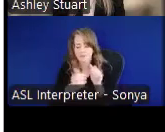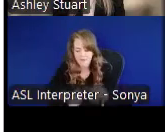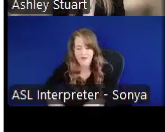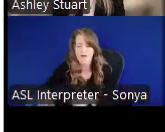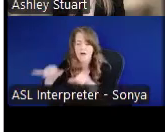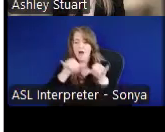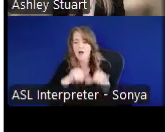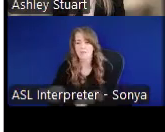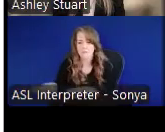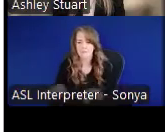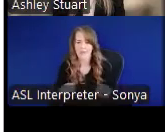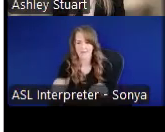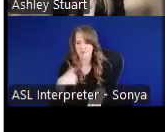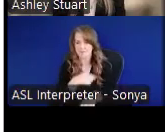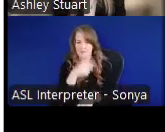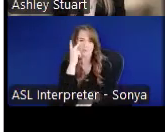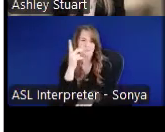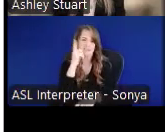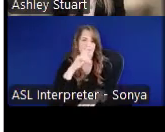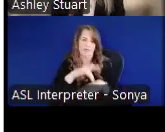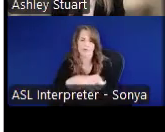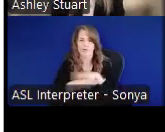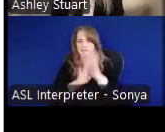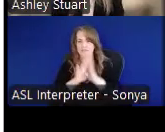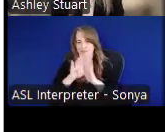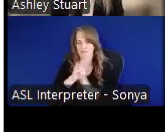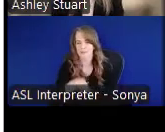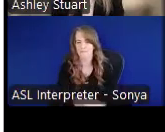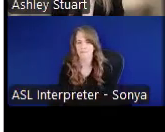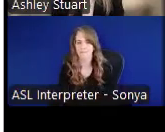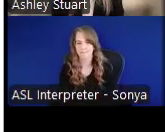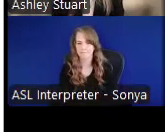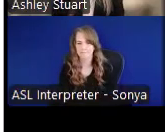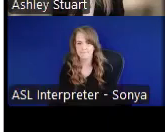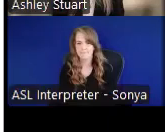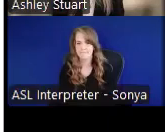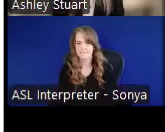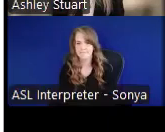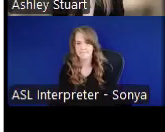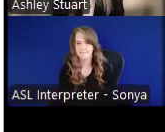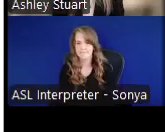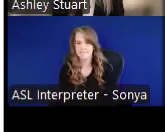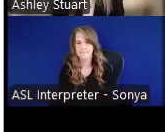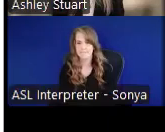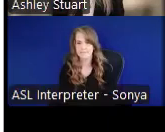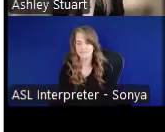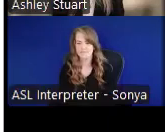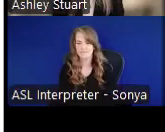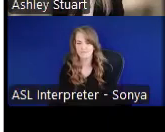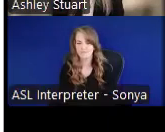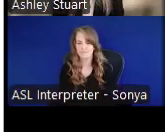in early development. We'll go through the on the next several